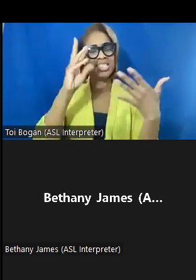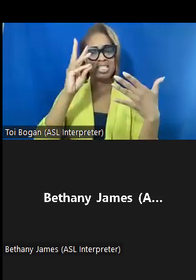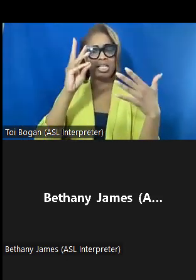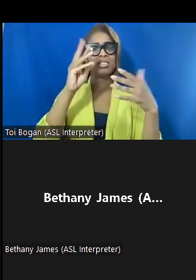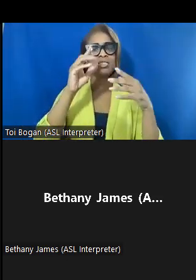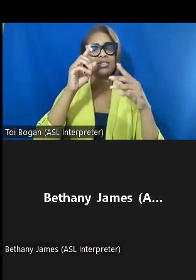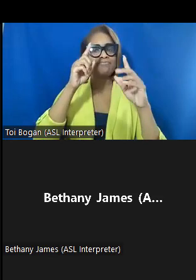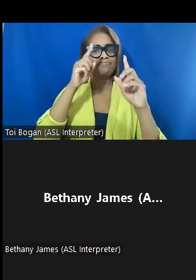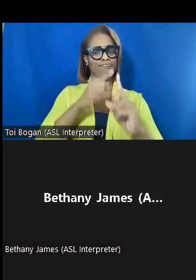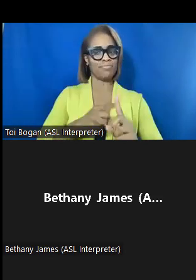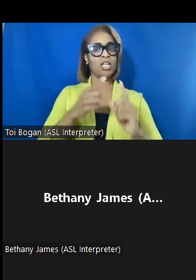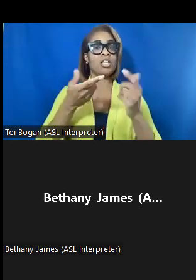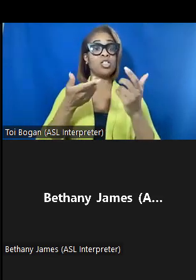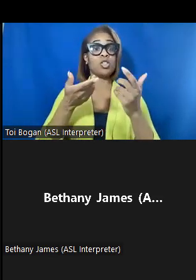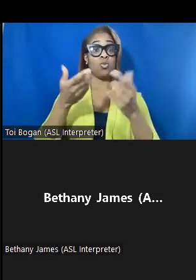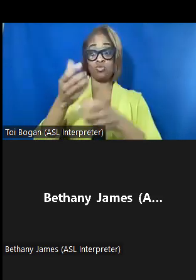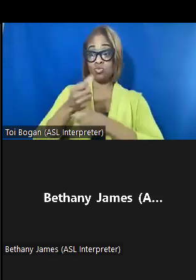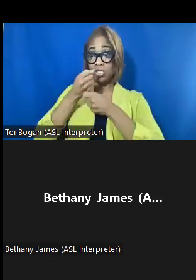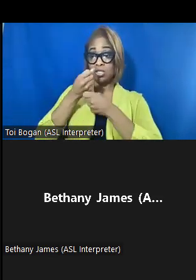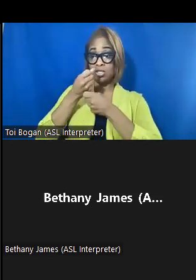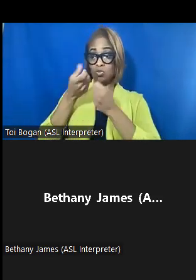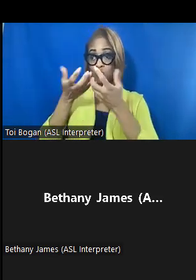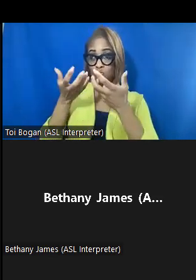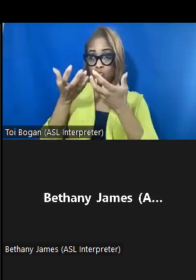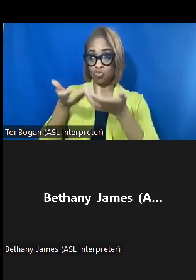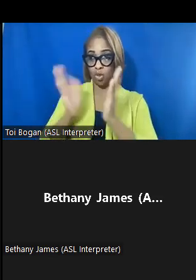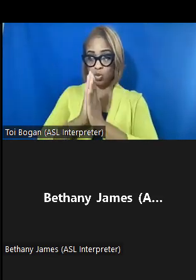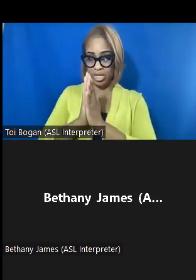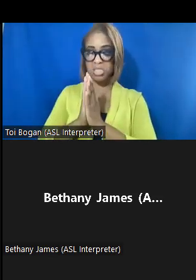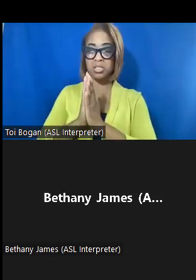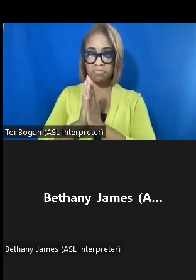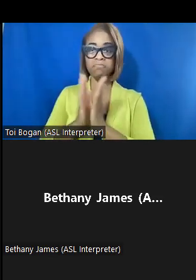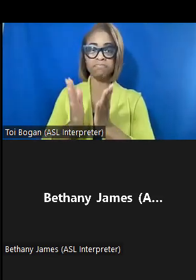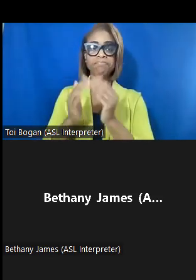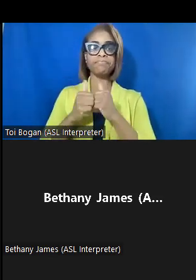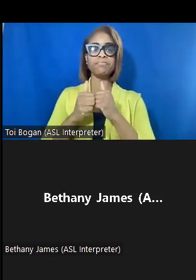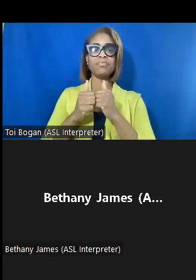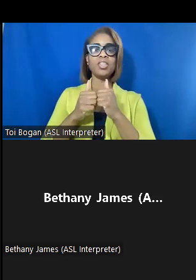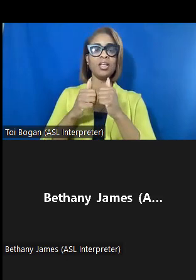that a request will come in. You recognize that a request comes in from someone with a disability or on their behalf.